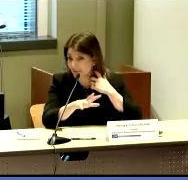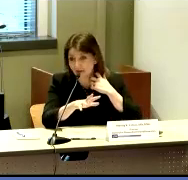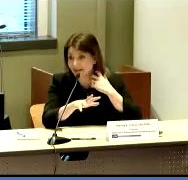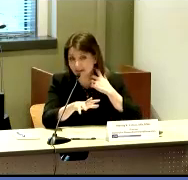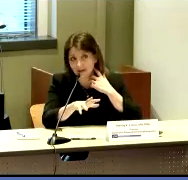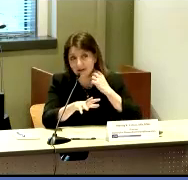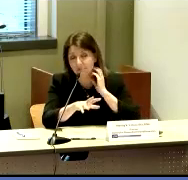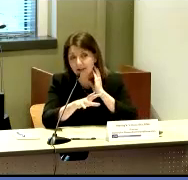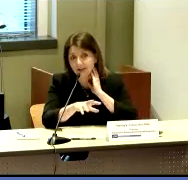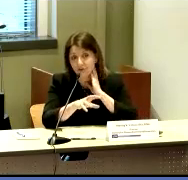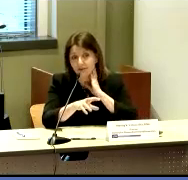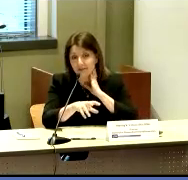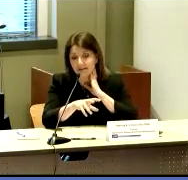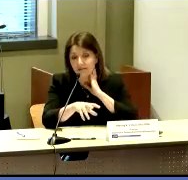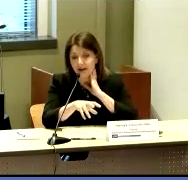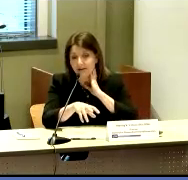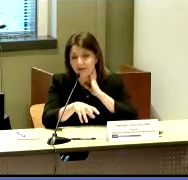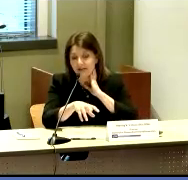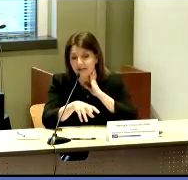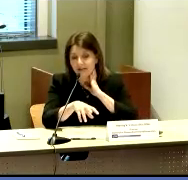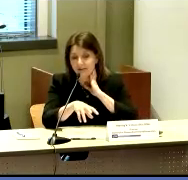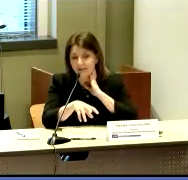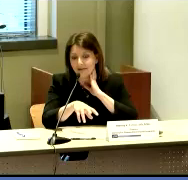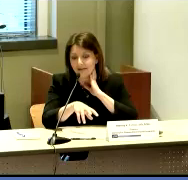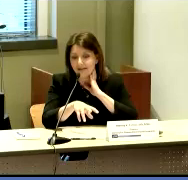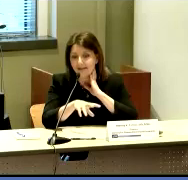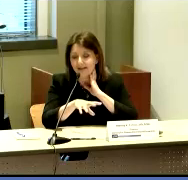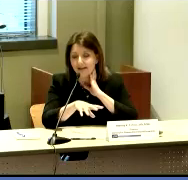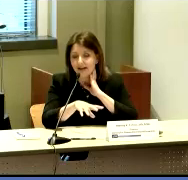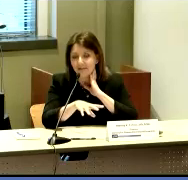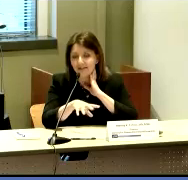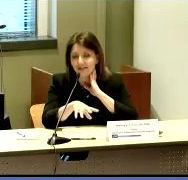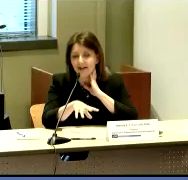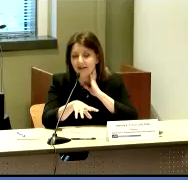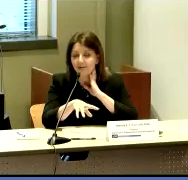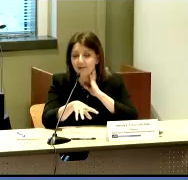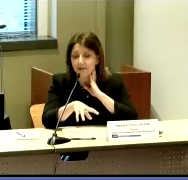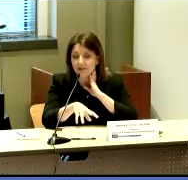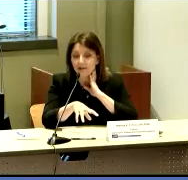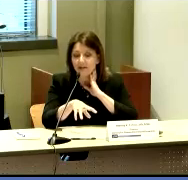We're not done, but I think you could see them happening in some of the successes in the second half of the year.